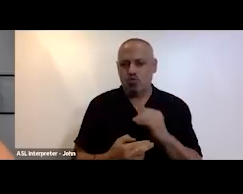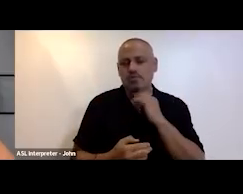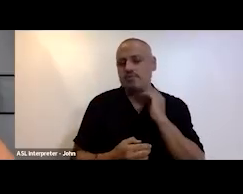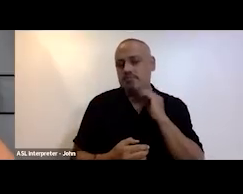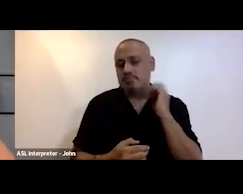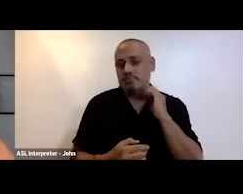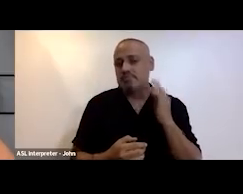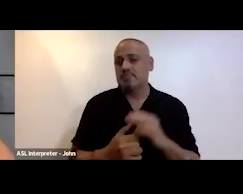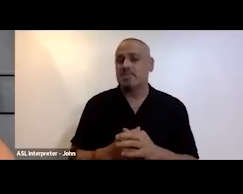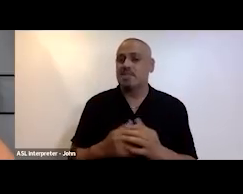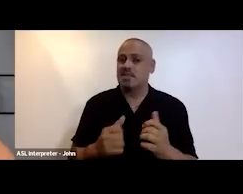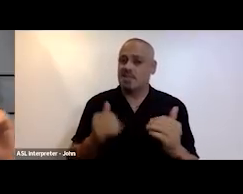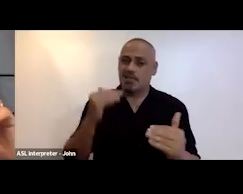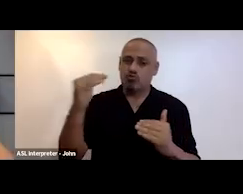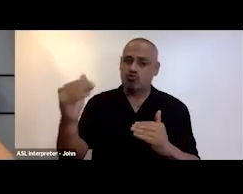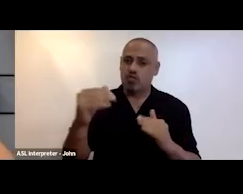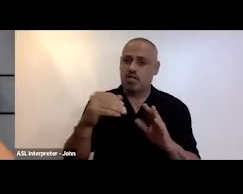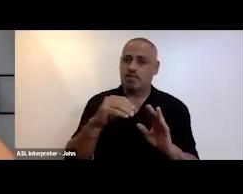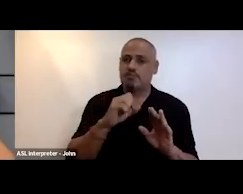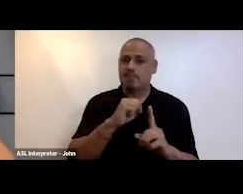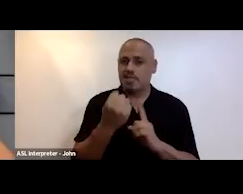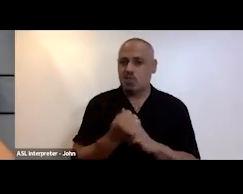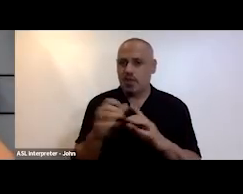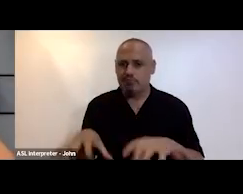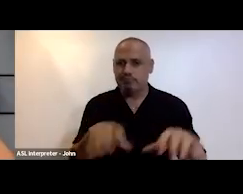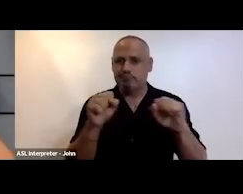And then in extreme circumstances, taking over the unit where